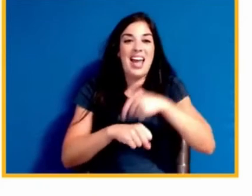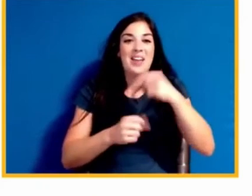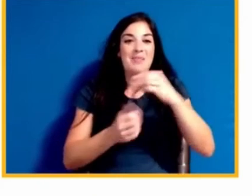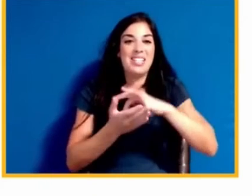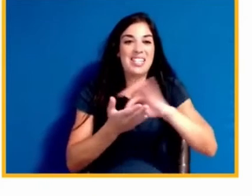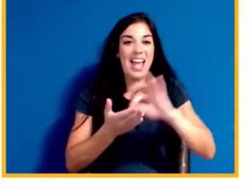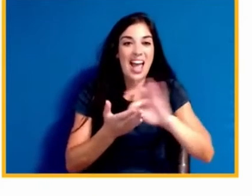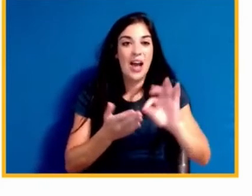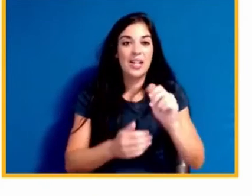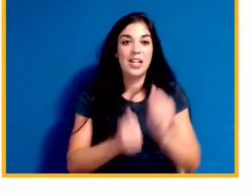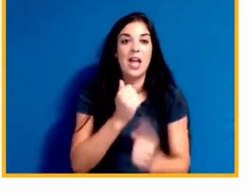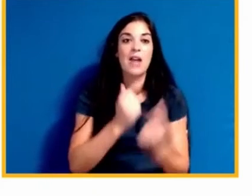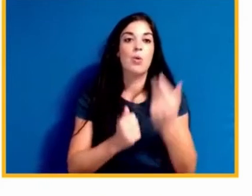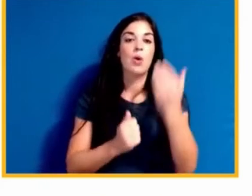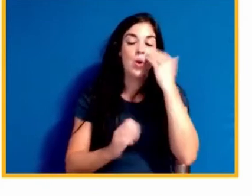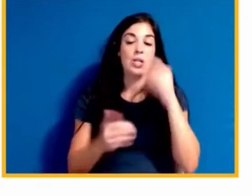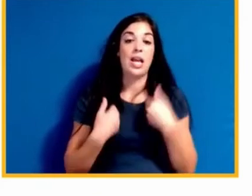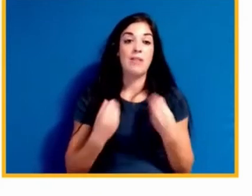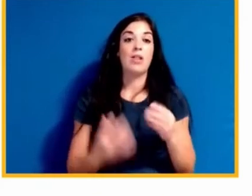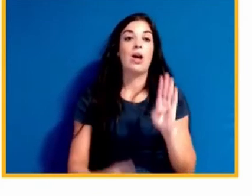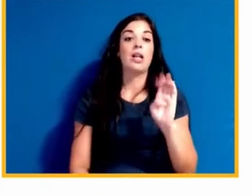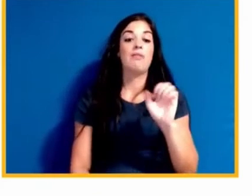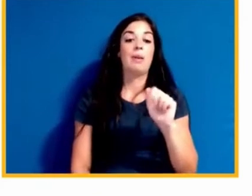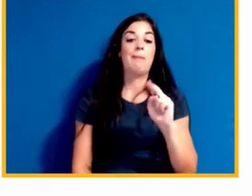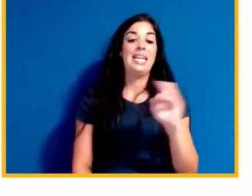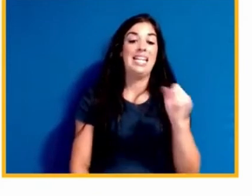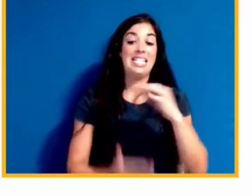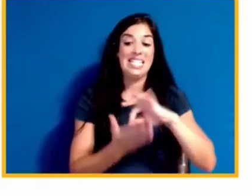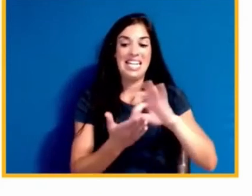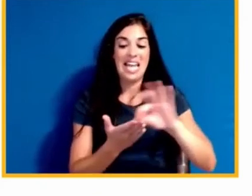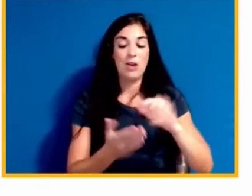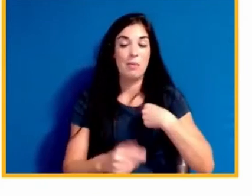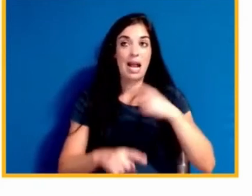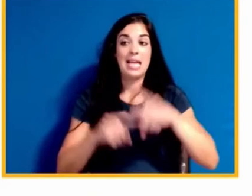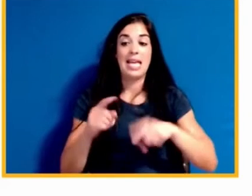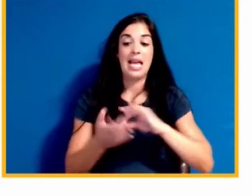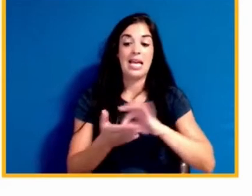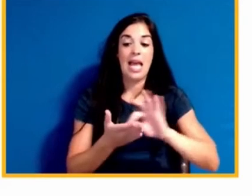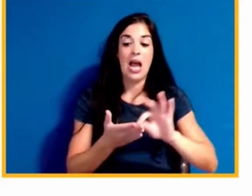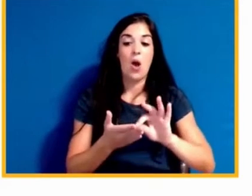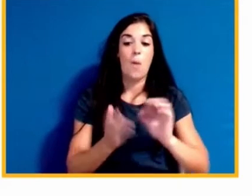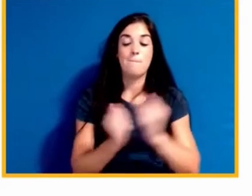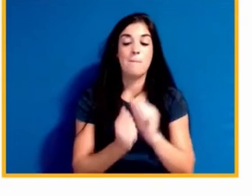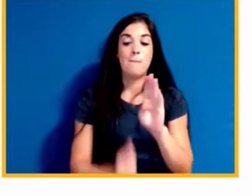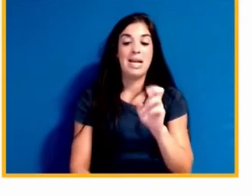everybody knows that yeens got a lot of beans. So the fact that I can't count them on my beans means that you're gonna have to